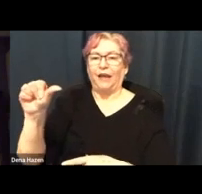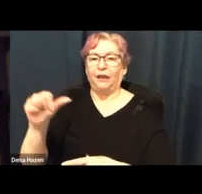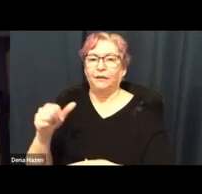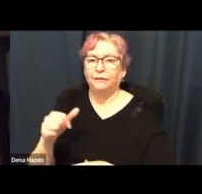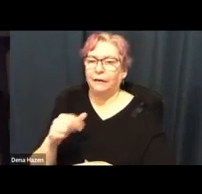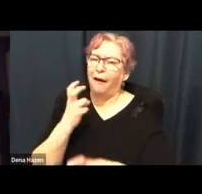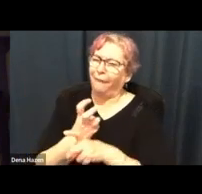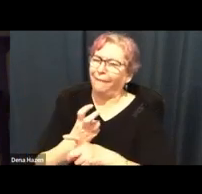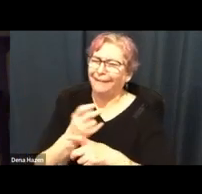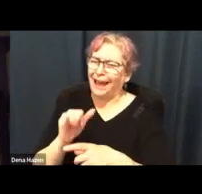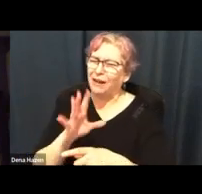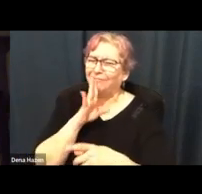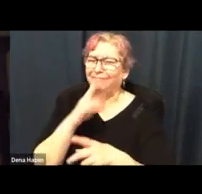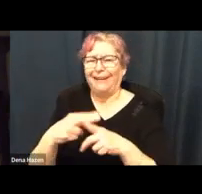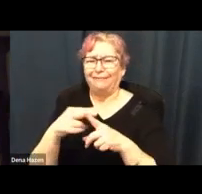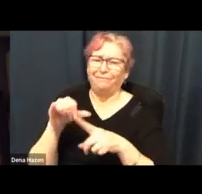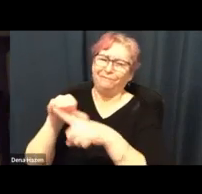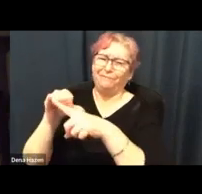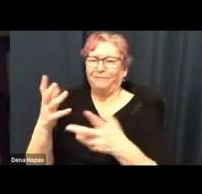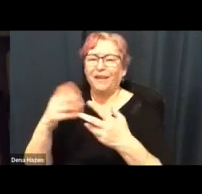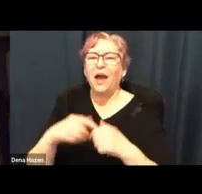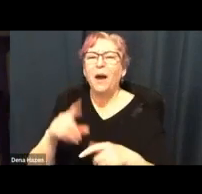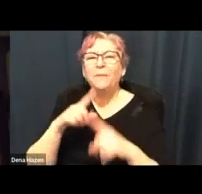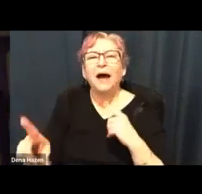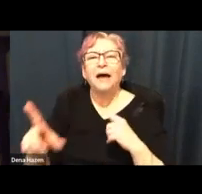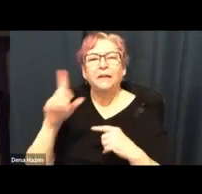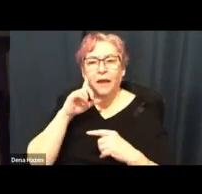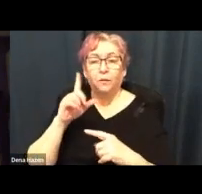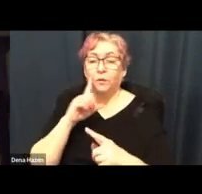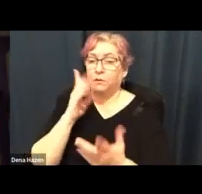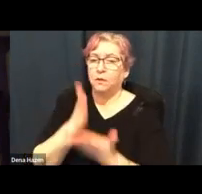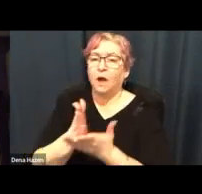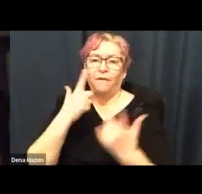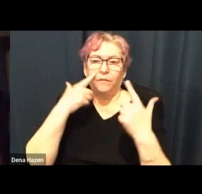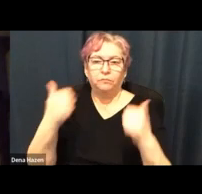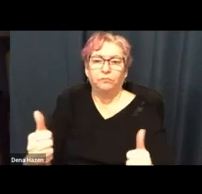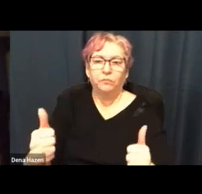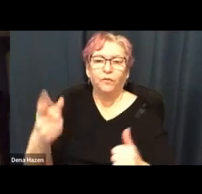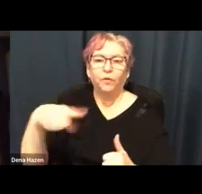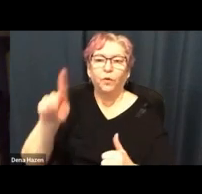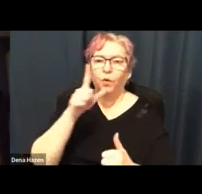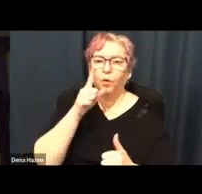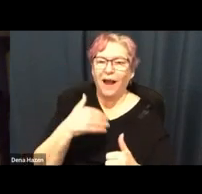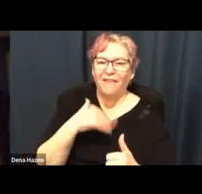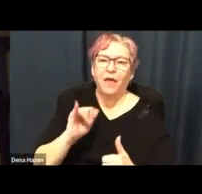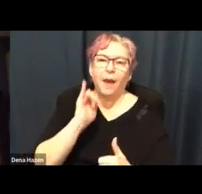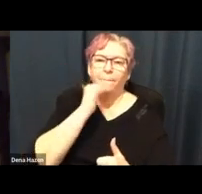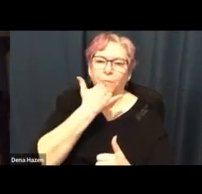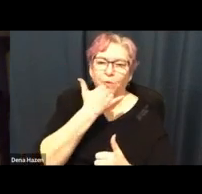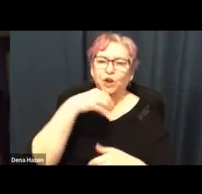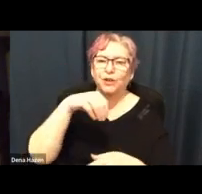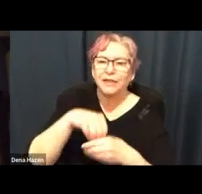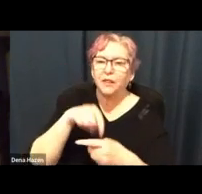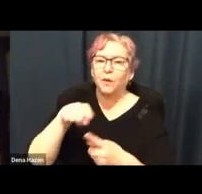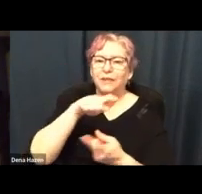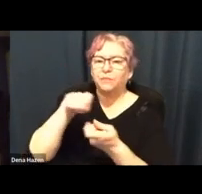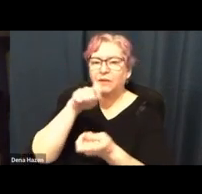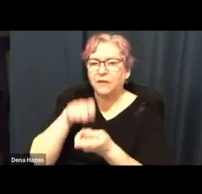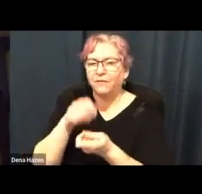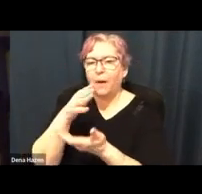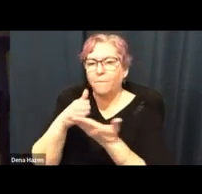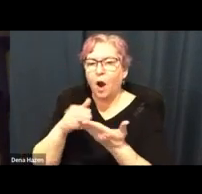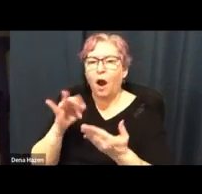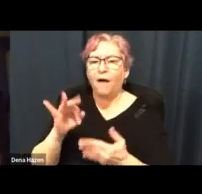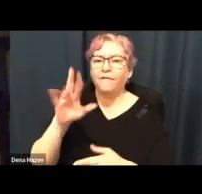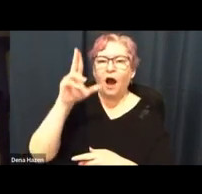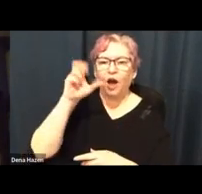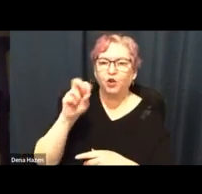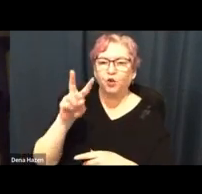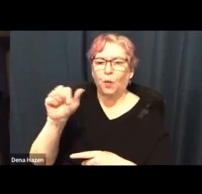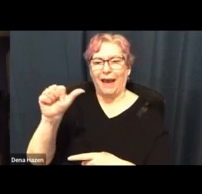I know, it aims to stop vision loss in people with a mutation in a specific part of the USH2A gene,